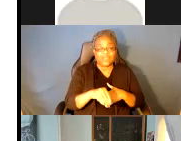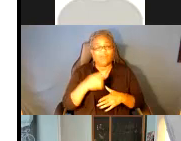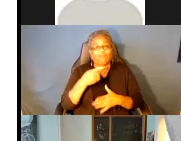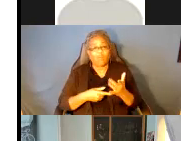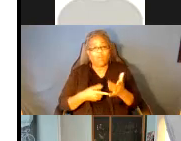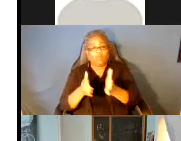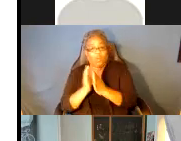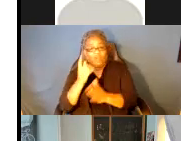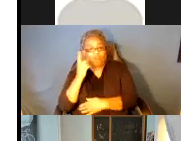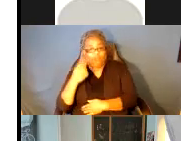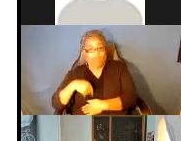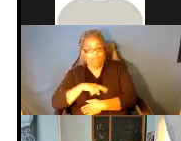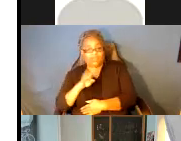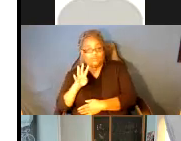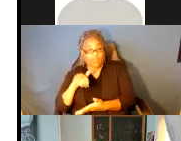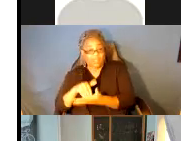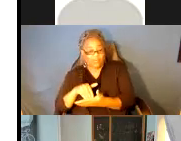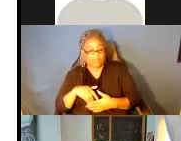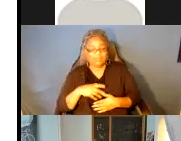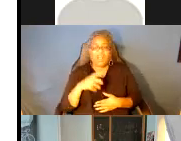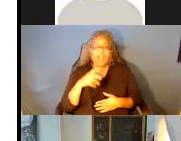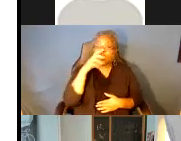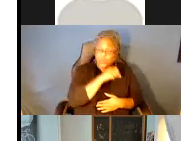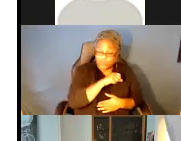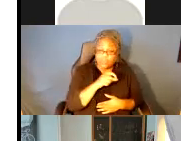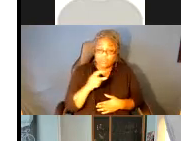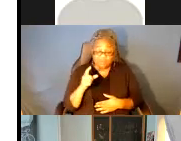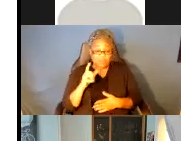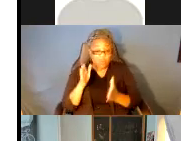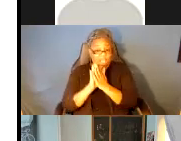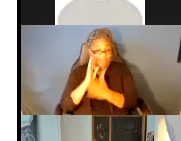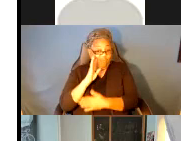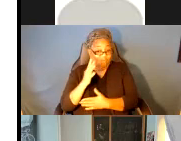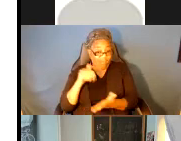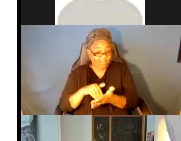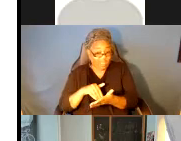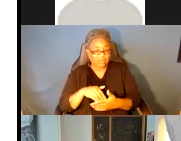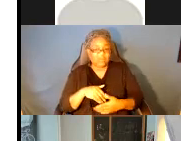Assuming you're gonna go with 5,000, it's gonna be 1250. If it's lower, please do the math.